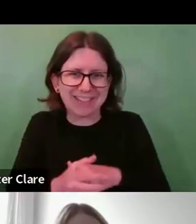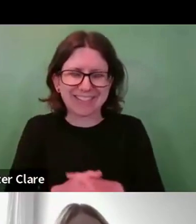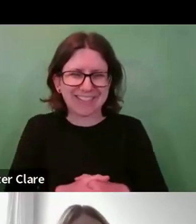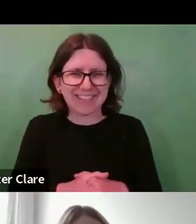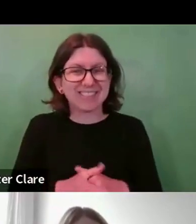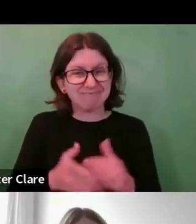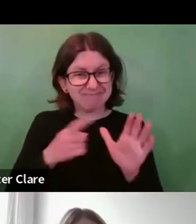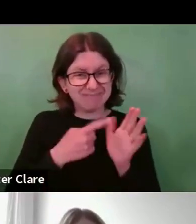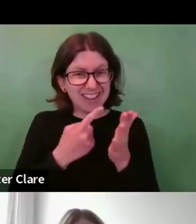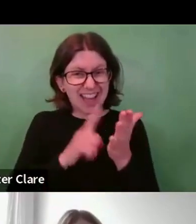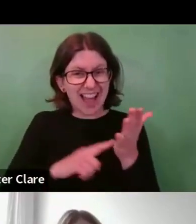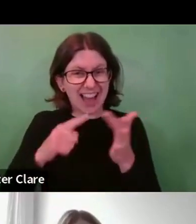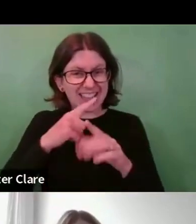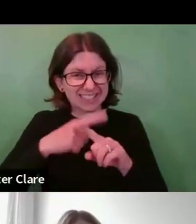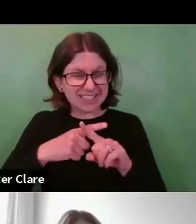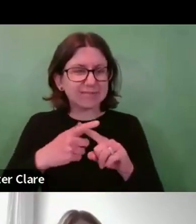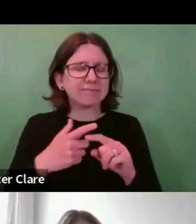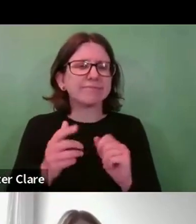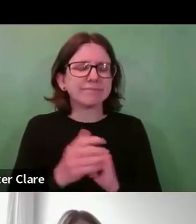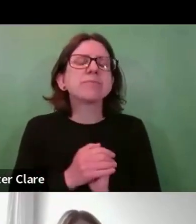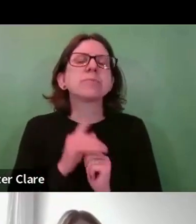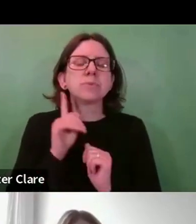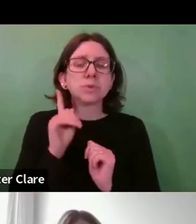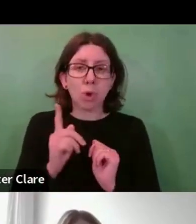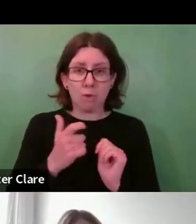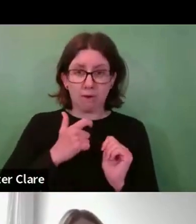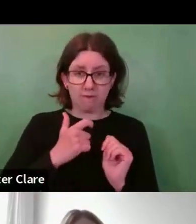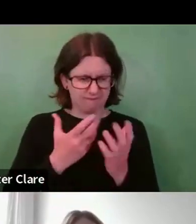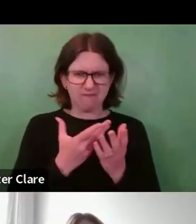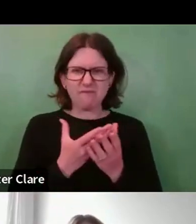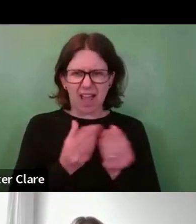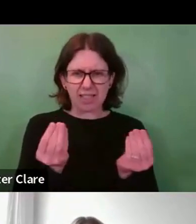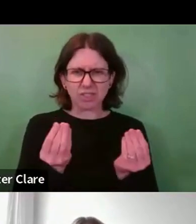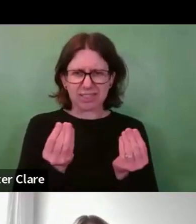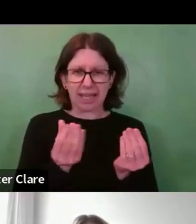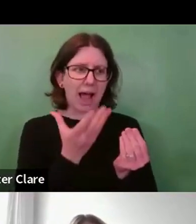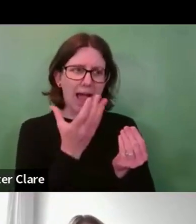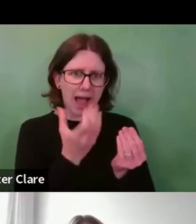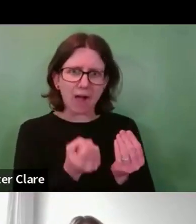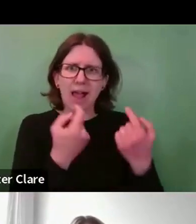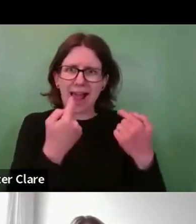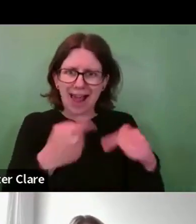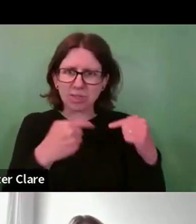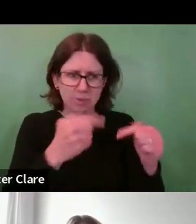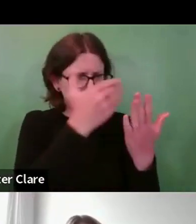Alex, yeah. Alex: Yeah. So for each of the vacancies there will be eligibility criteria described.